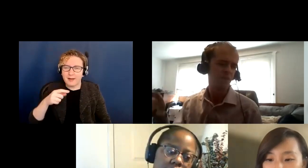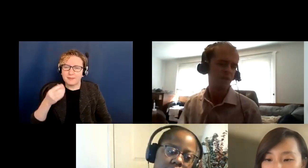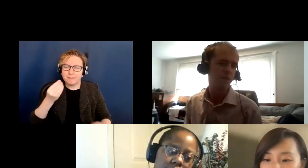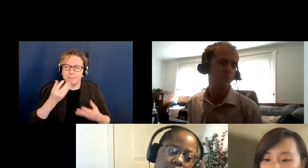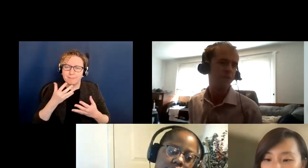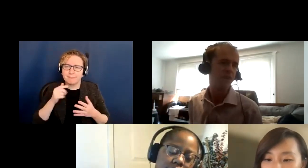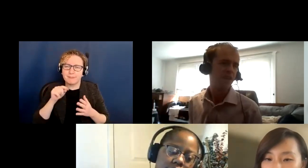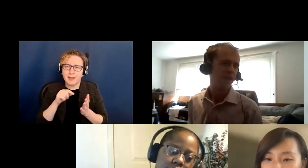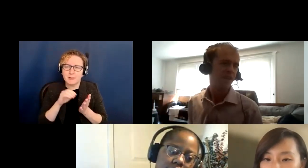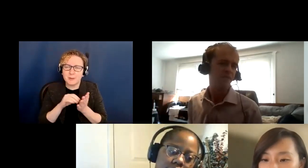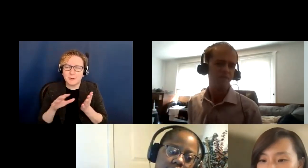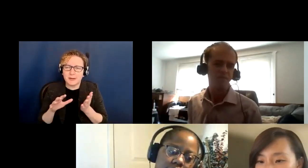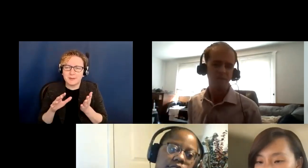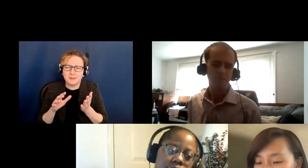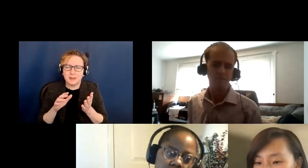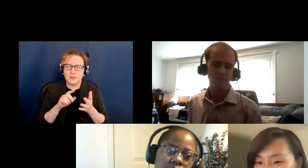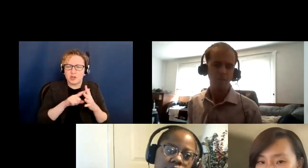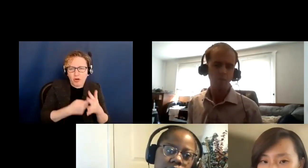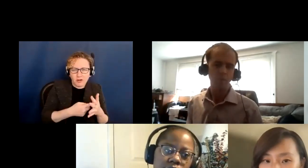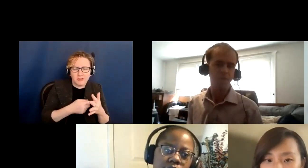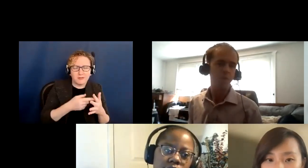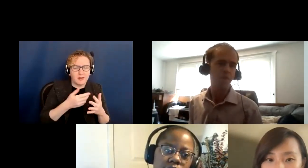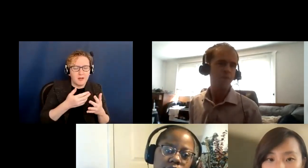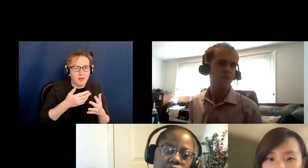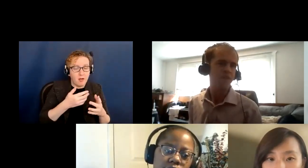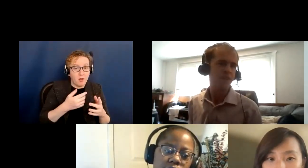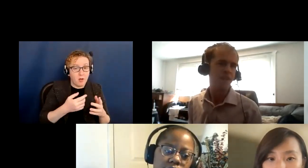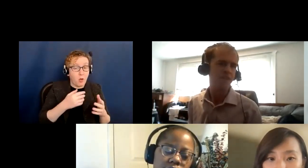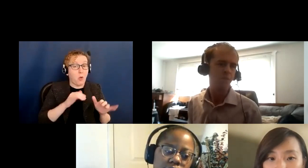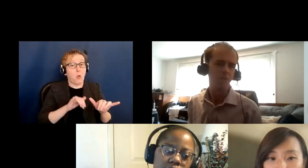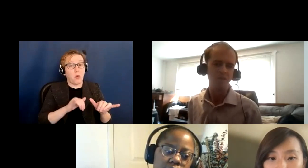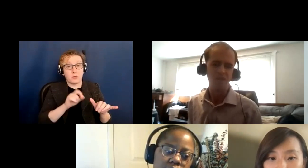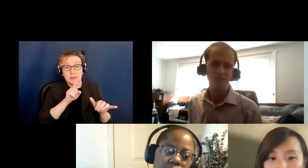broad terms? What reasonable accommodations did they ask for?